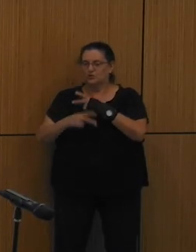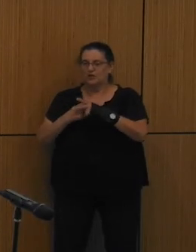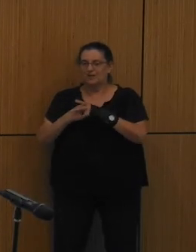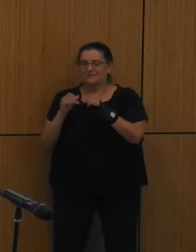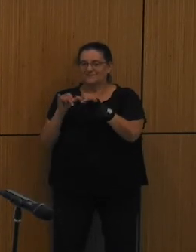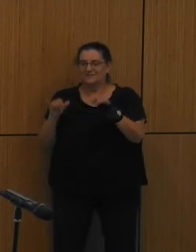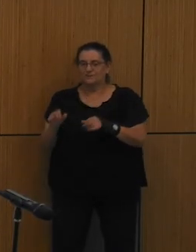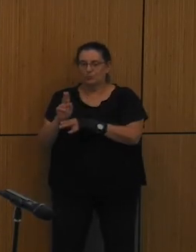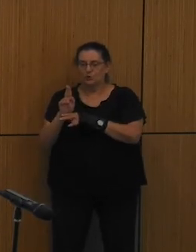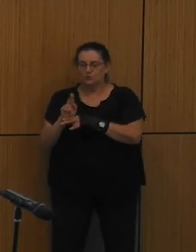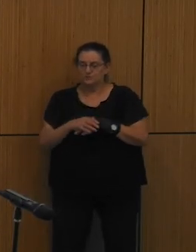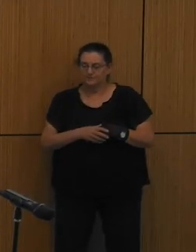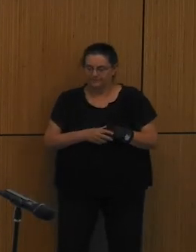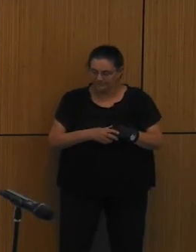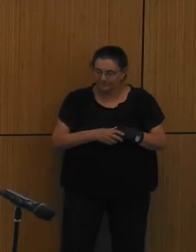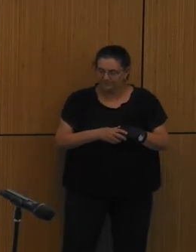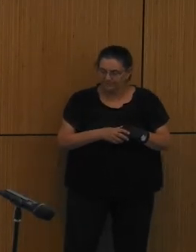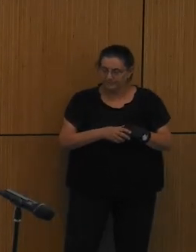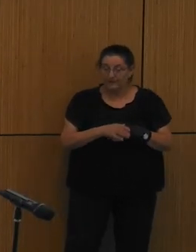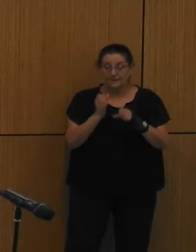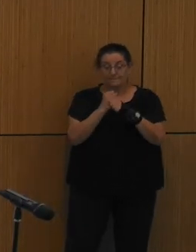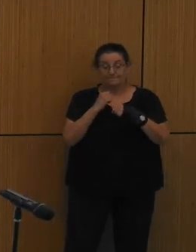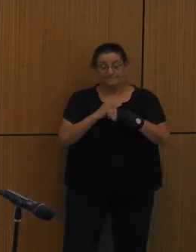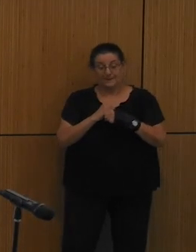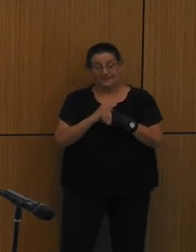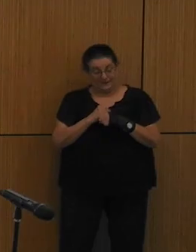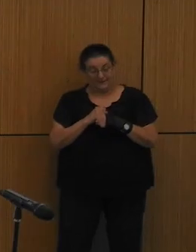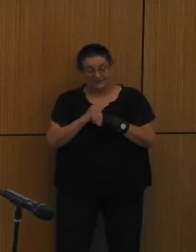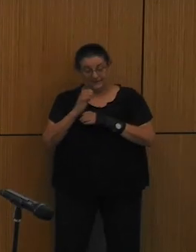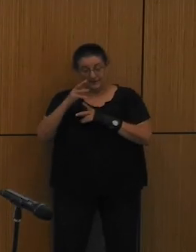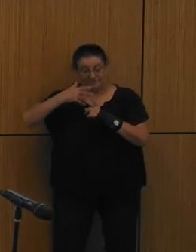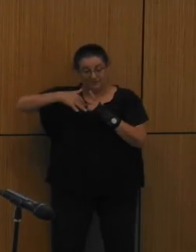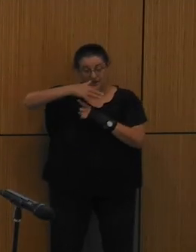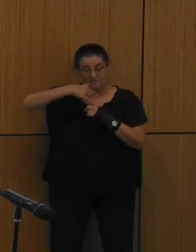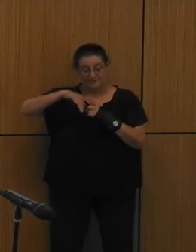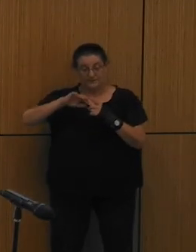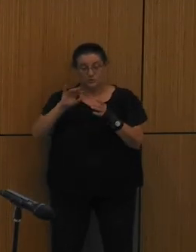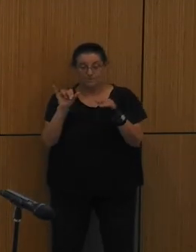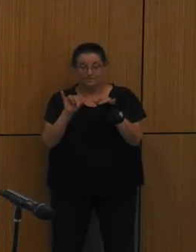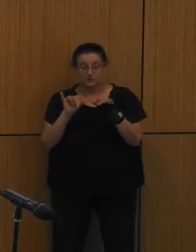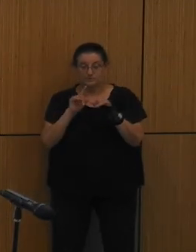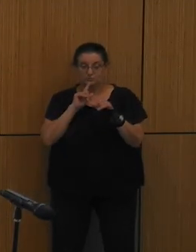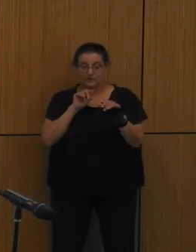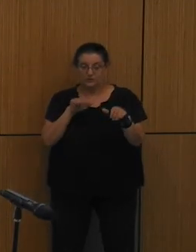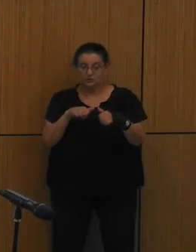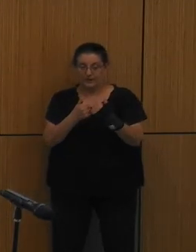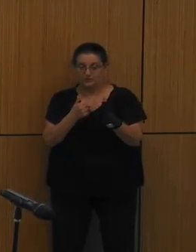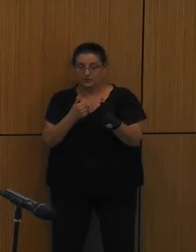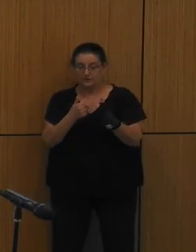So, making environmental measurements are really challenging for, for one thing, what you see depends on what you look for.